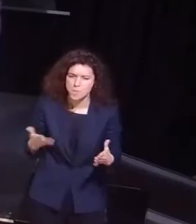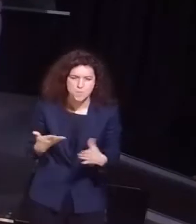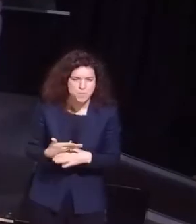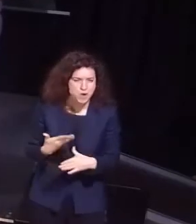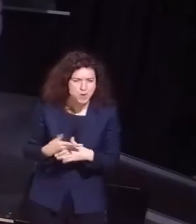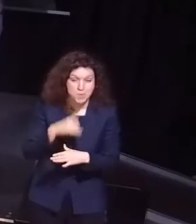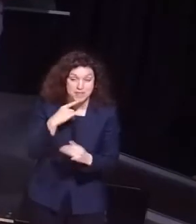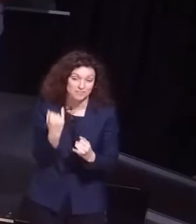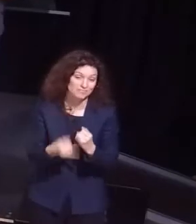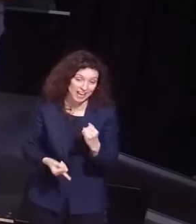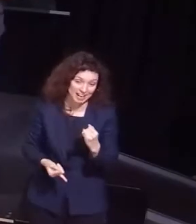It doesn't scale.